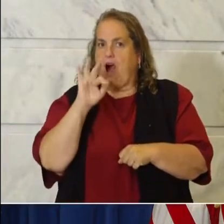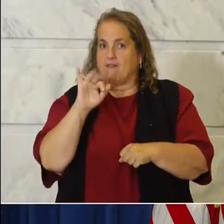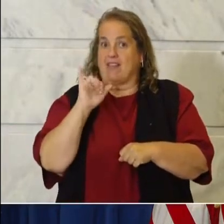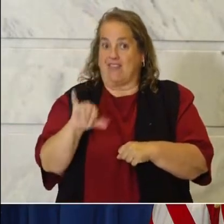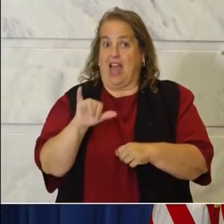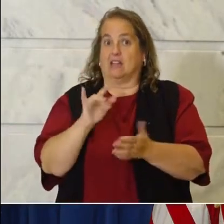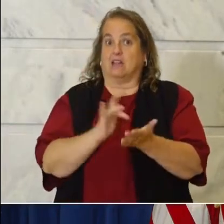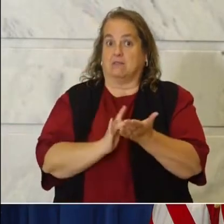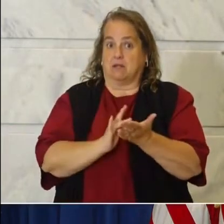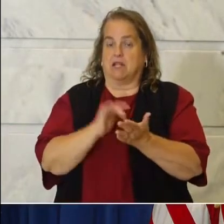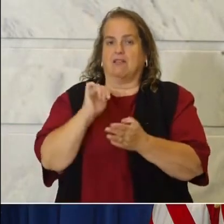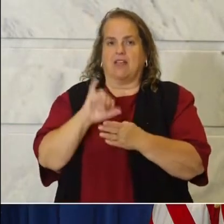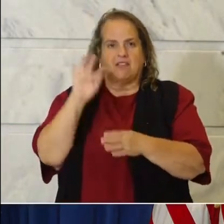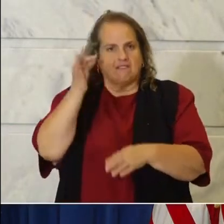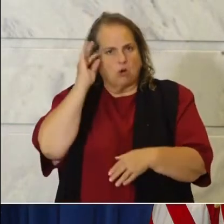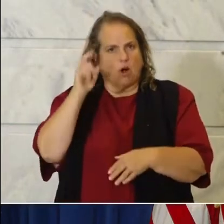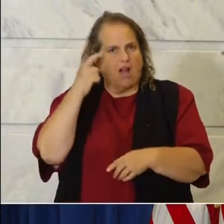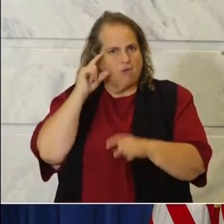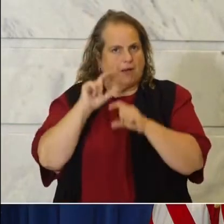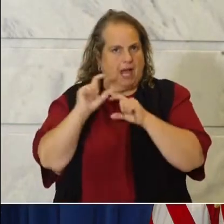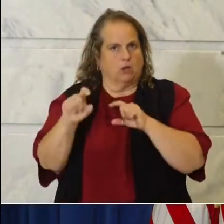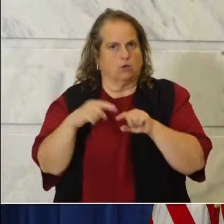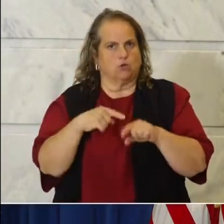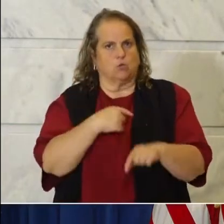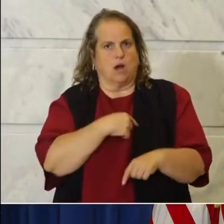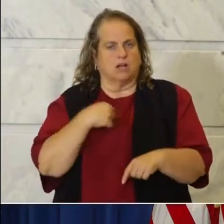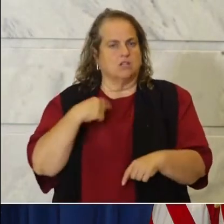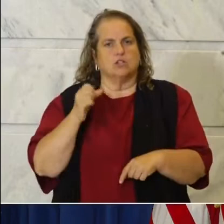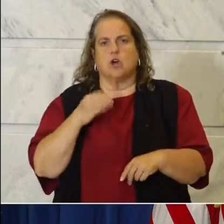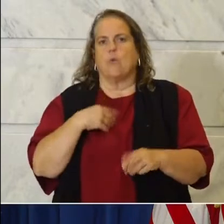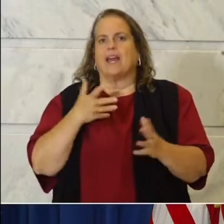into the state. So we don't leave anything unused in trying to help